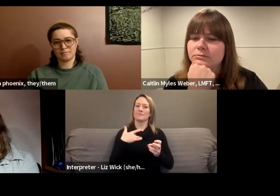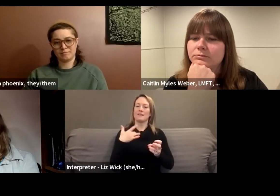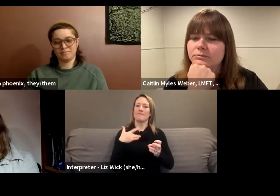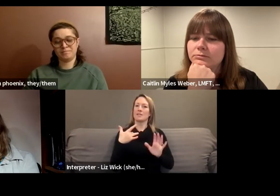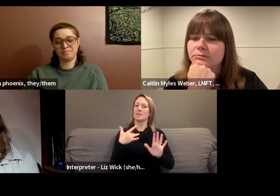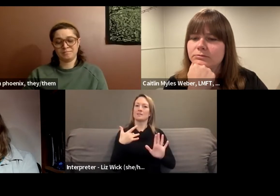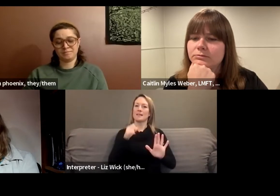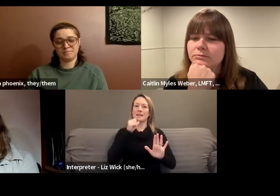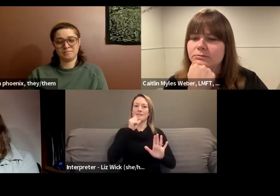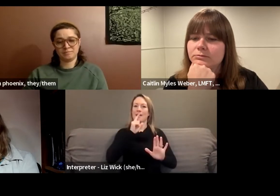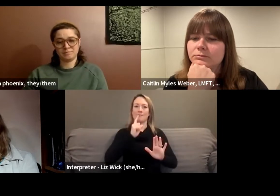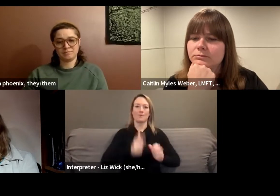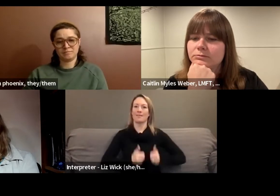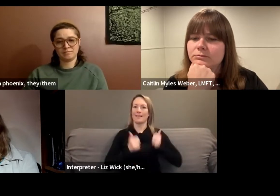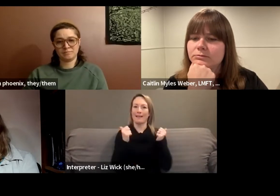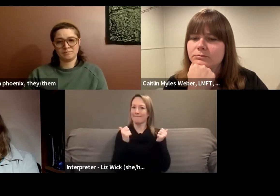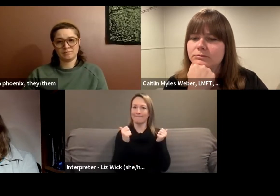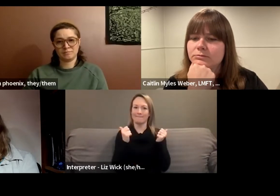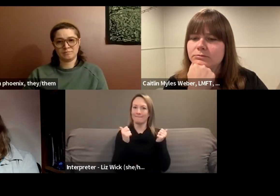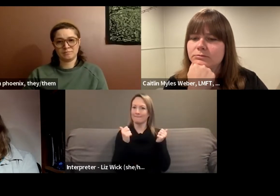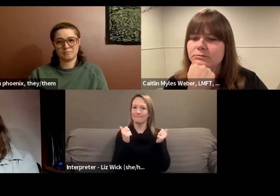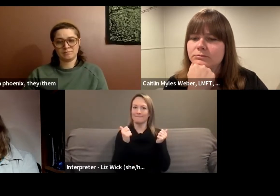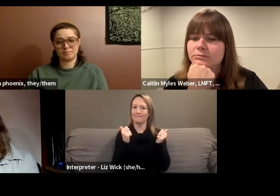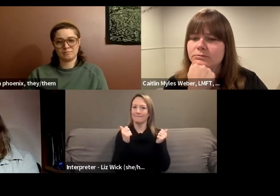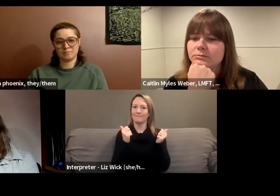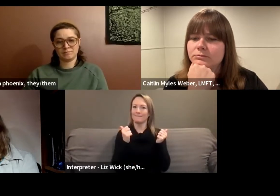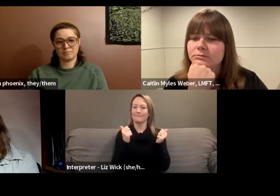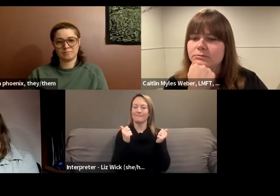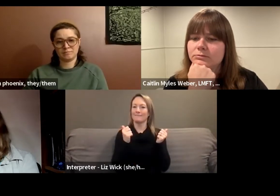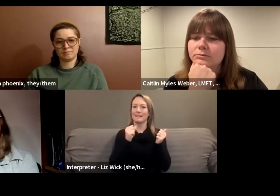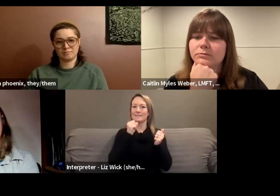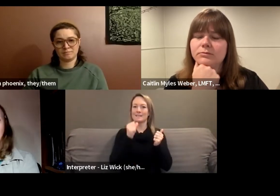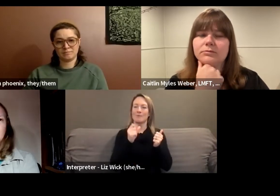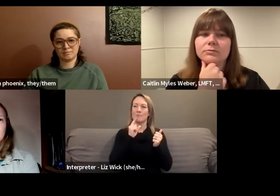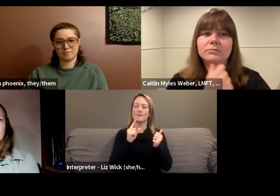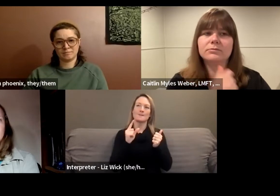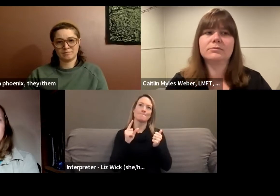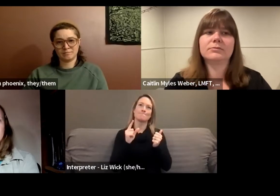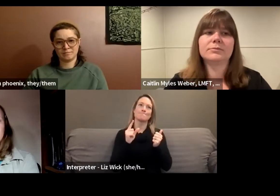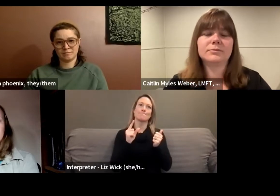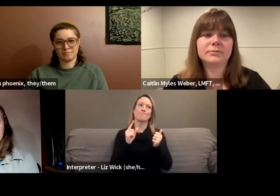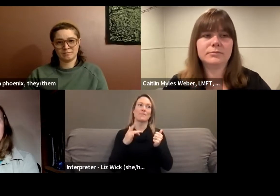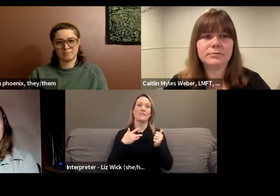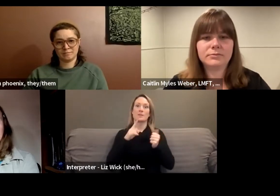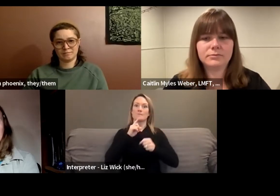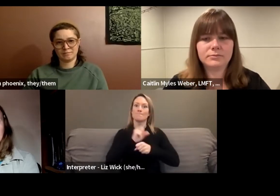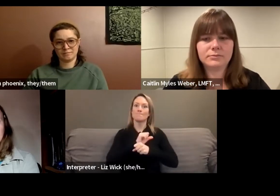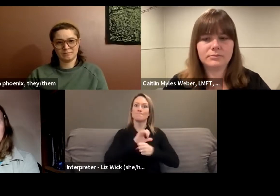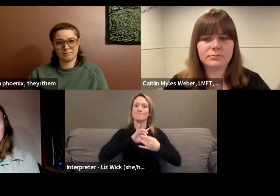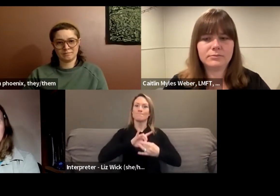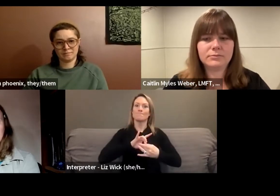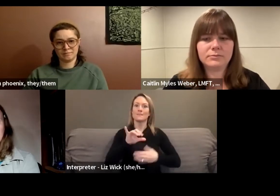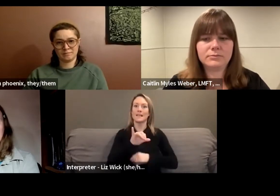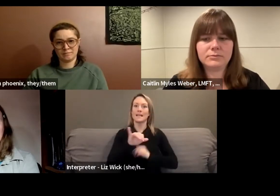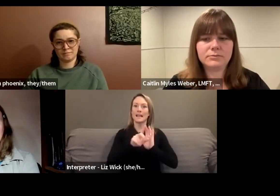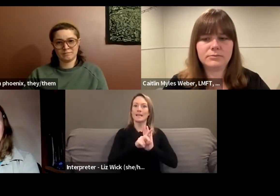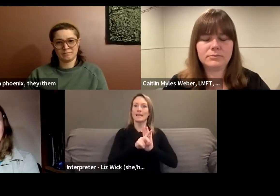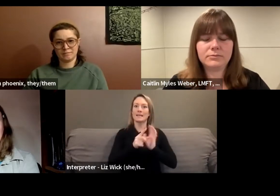or from real identity struggles, right? And for me, I feel like it's important to be mindful